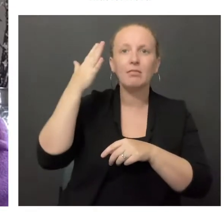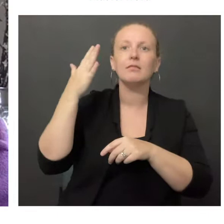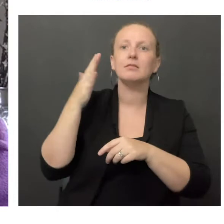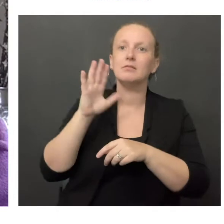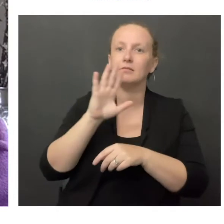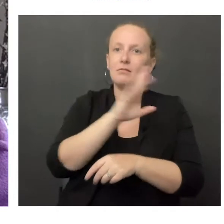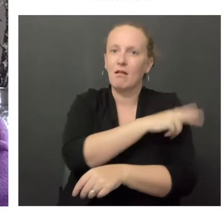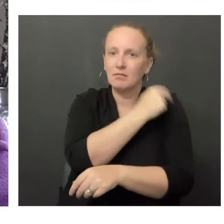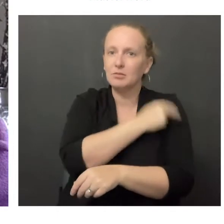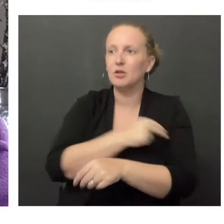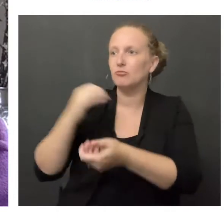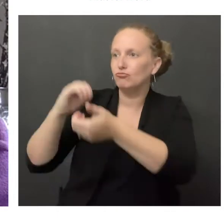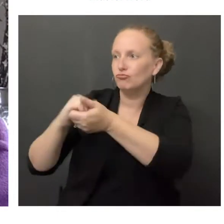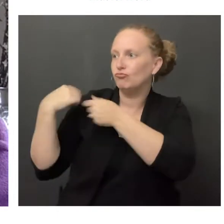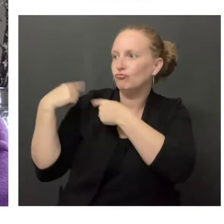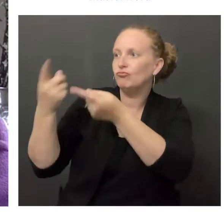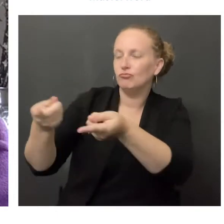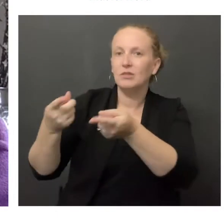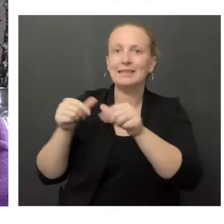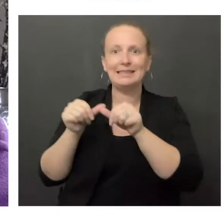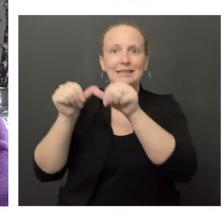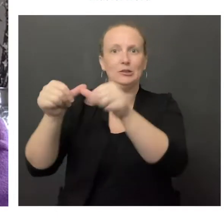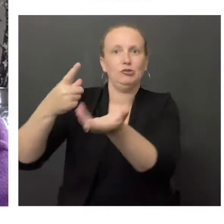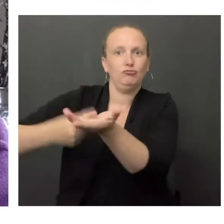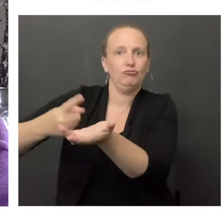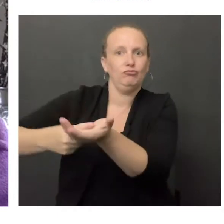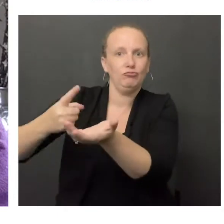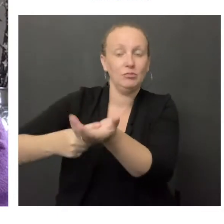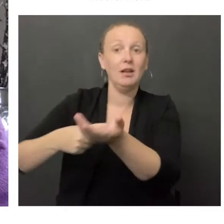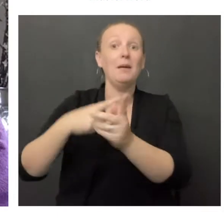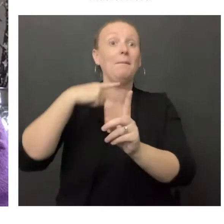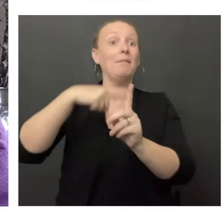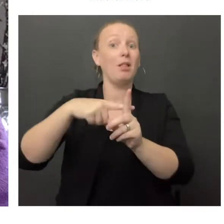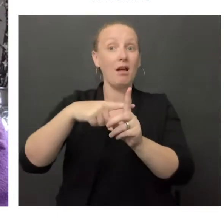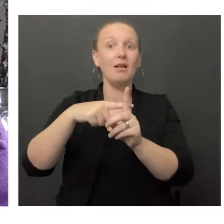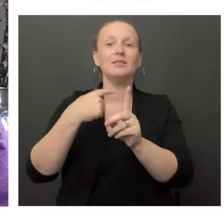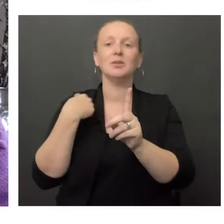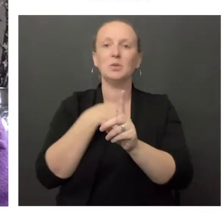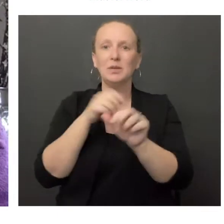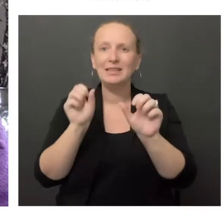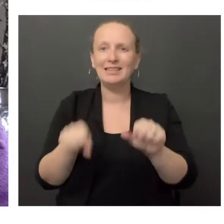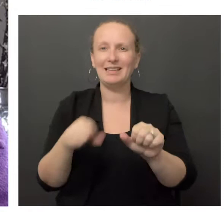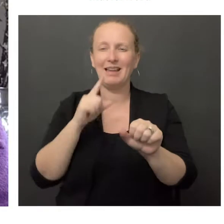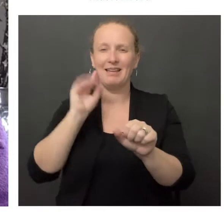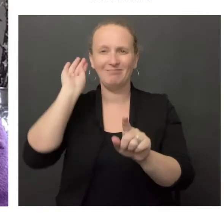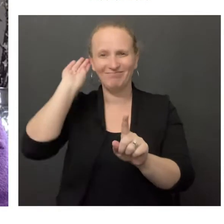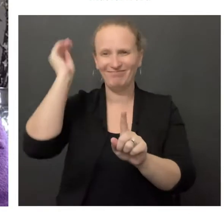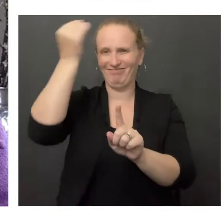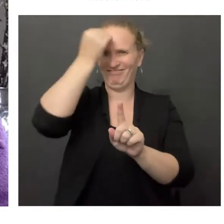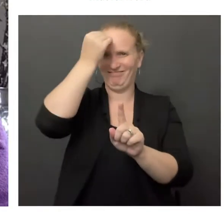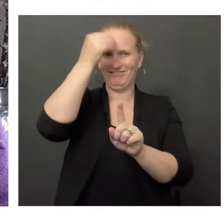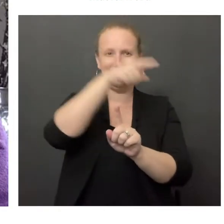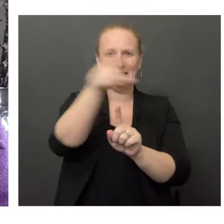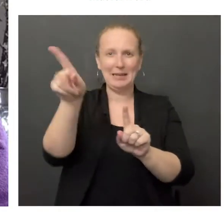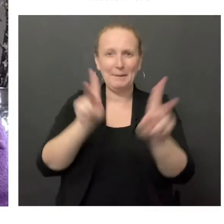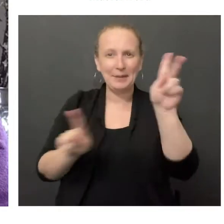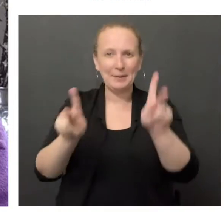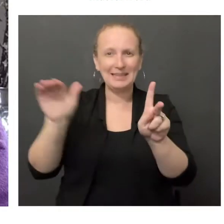really grow language assistance where there needs to be, and really put it out into the forefront of everyone's minds